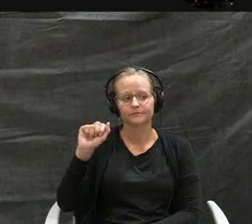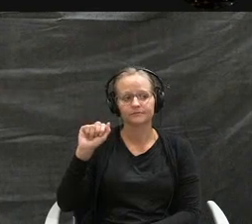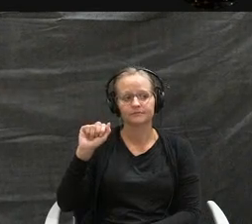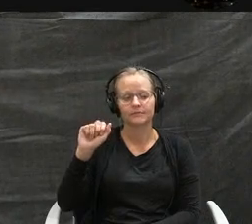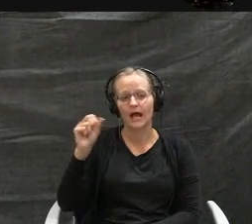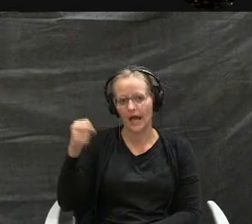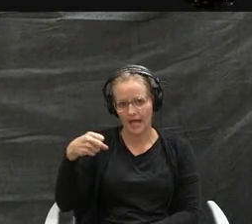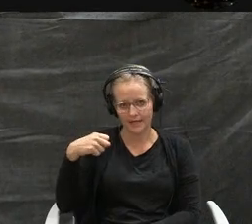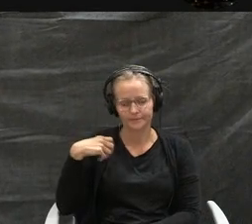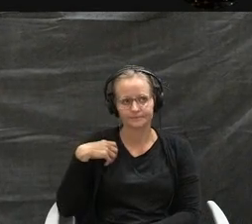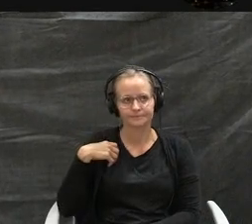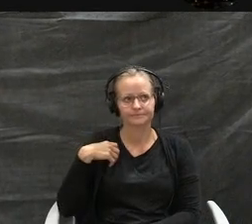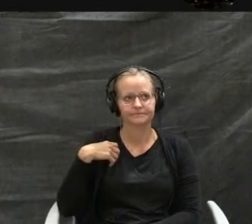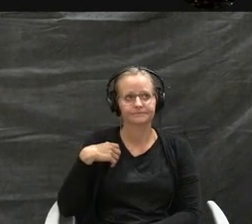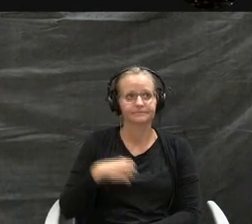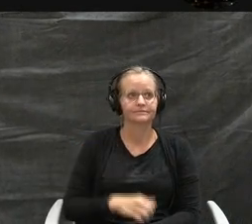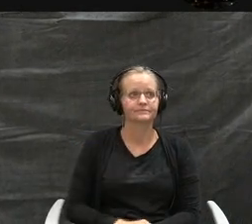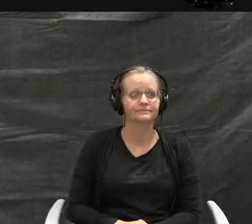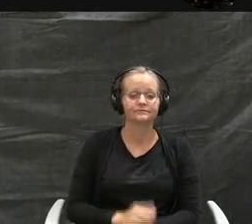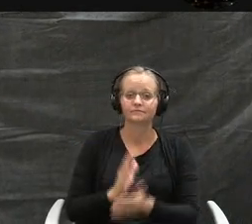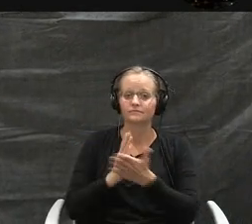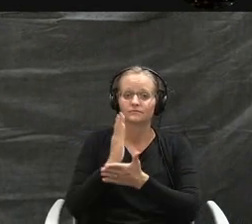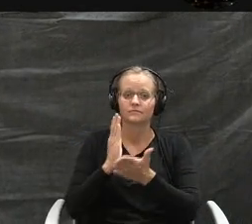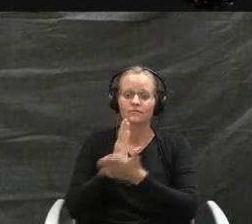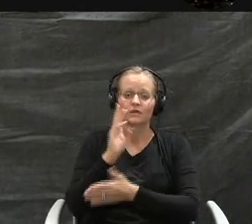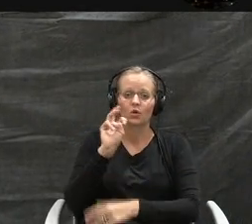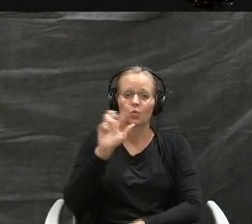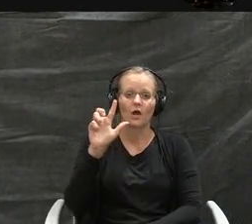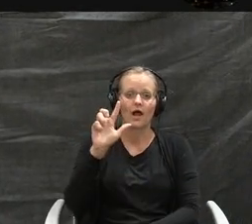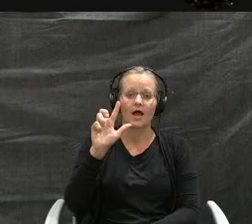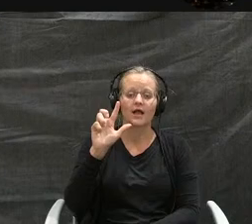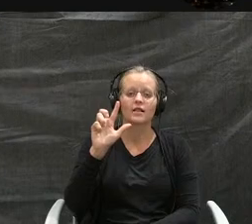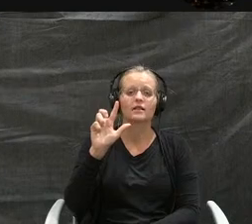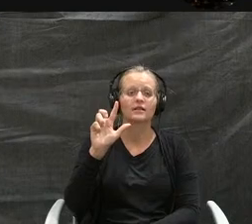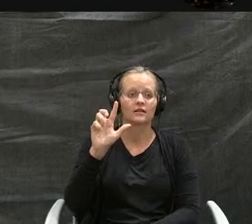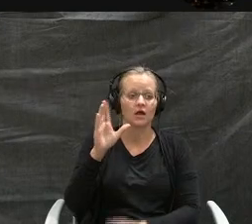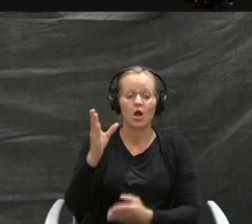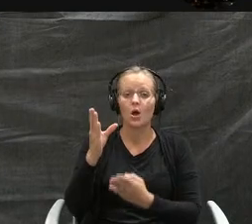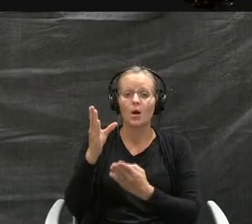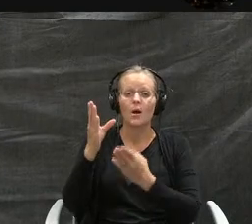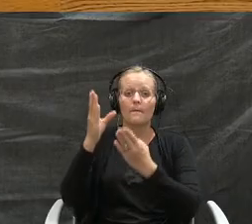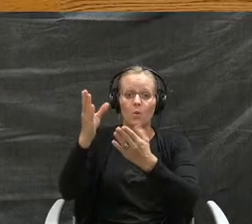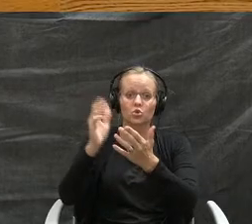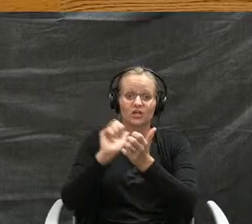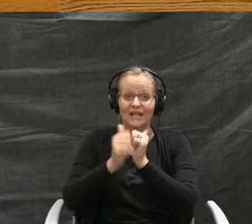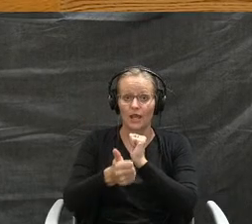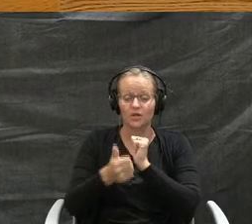Hi. Motion carries. I'm very excited to have our board goals